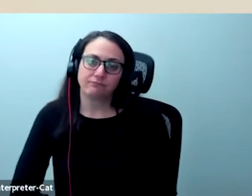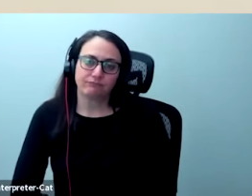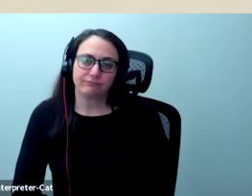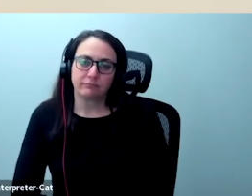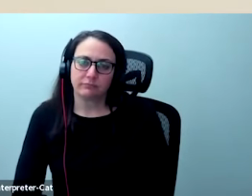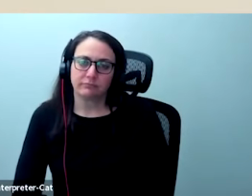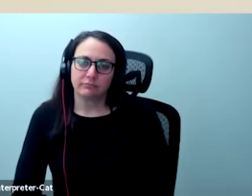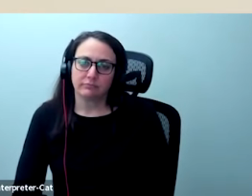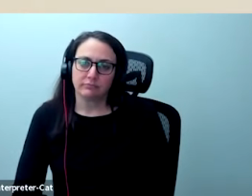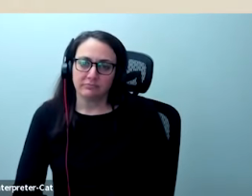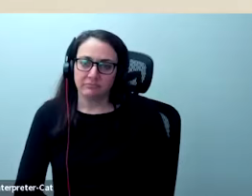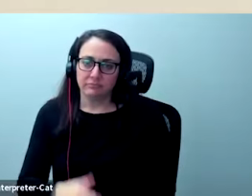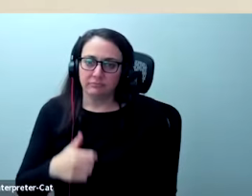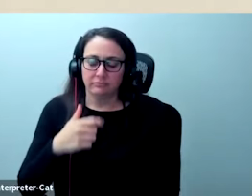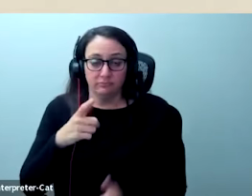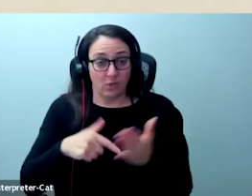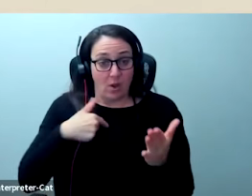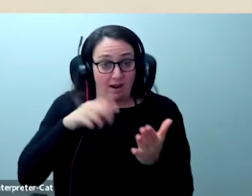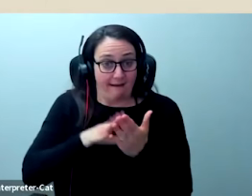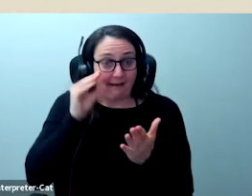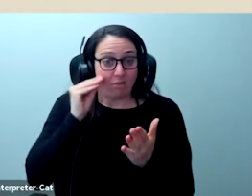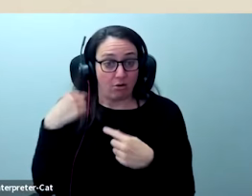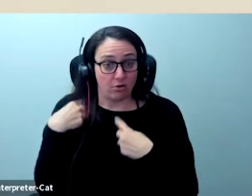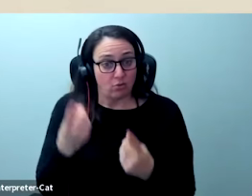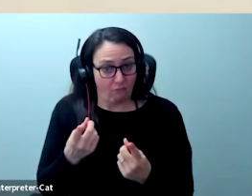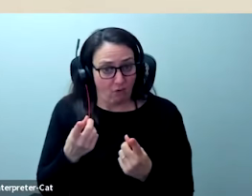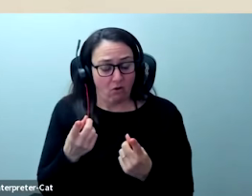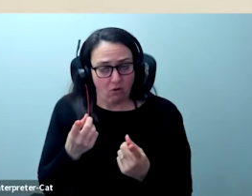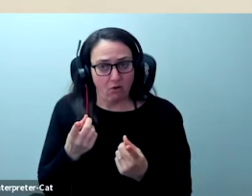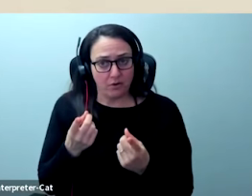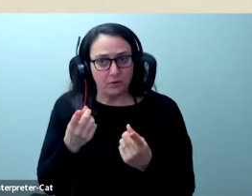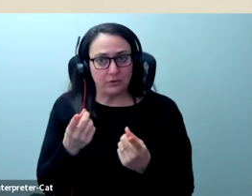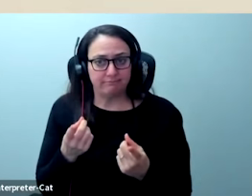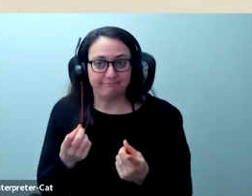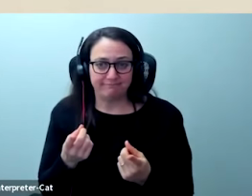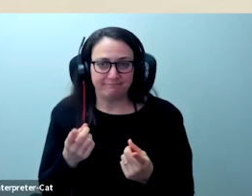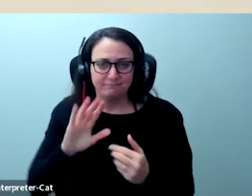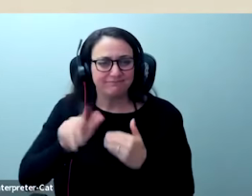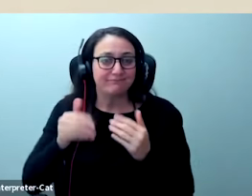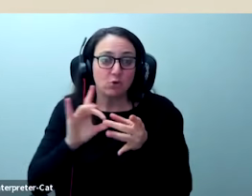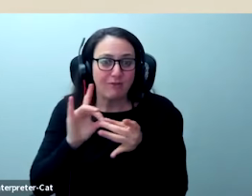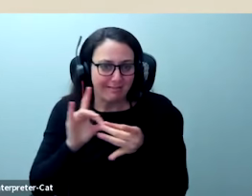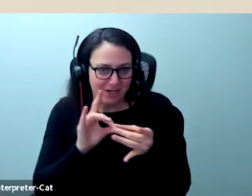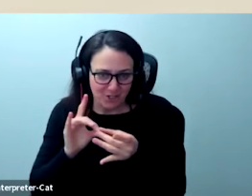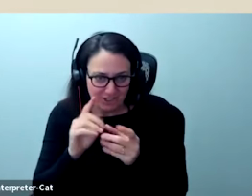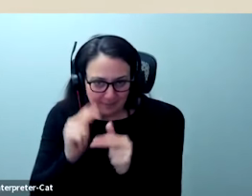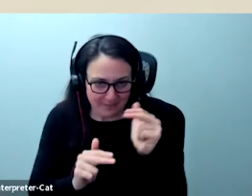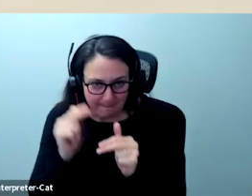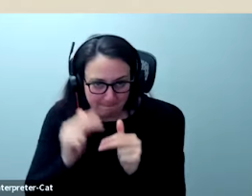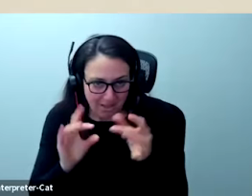that I have learned in my career thus far is, ultimately, it's all relationships and building relationships and telling that story.